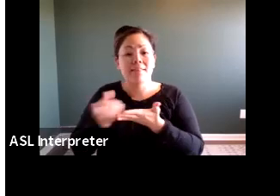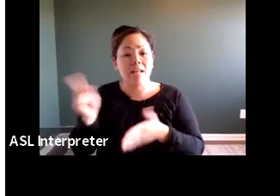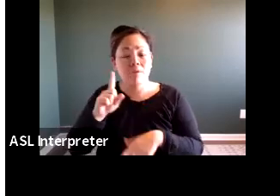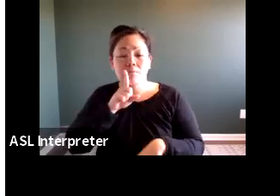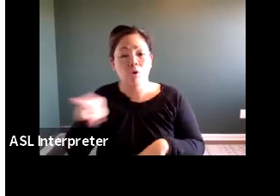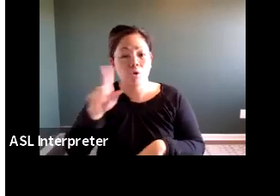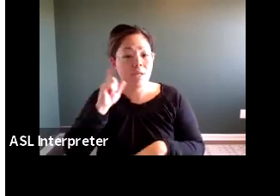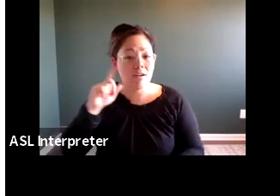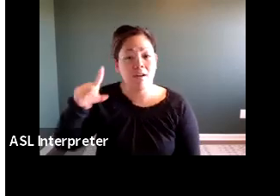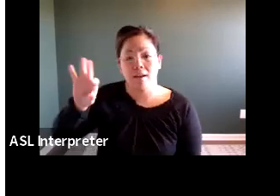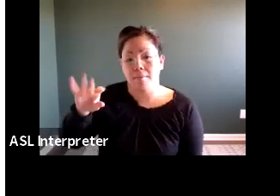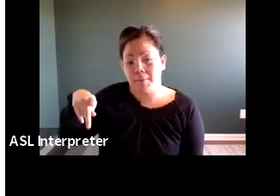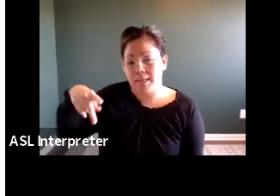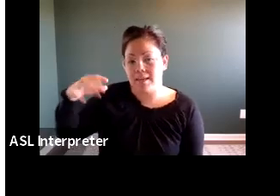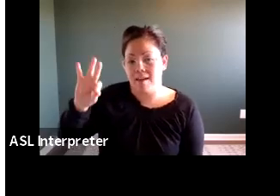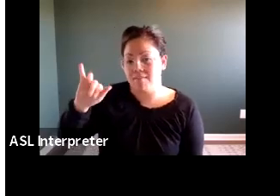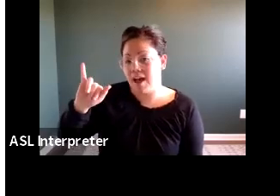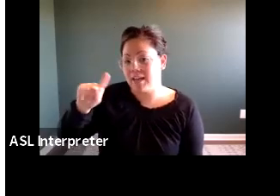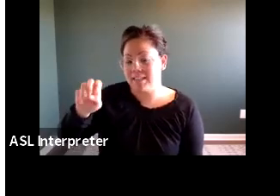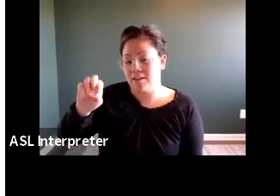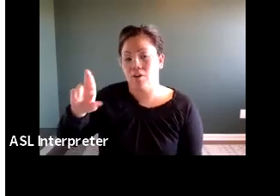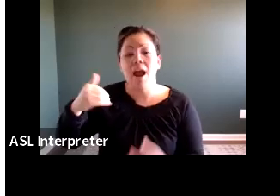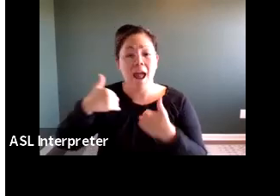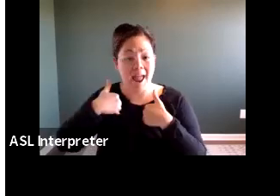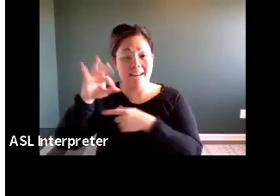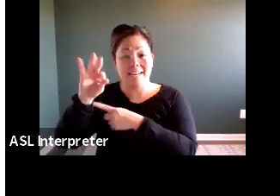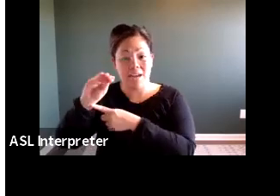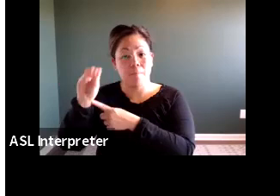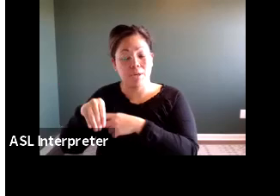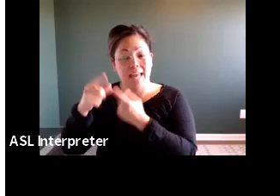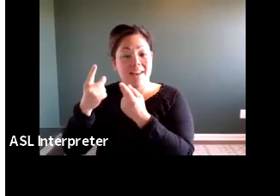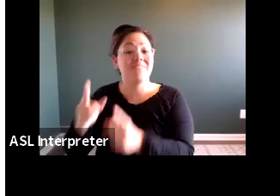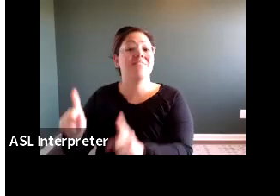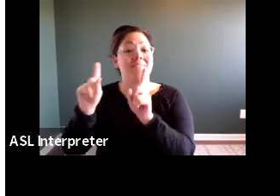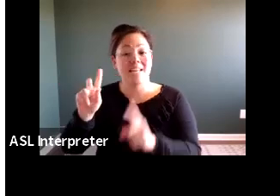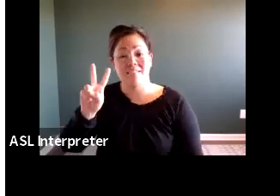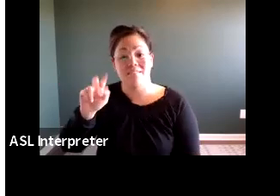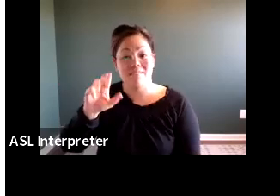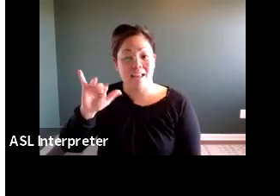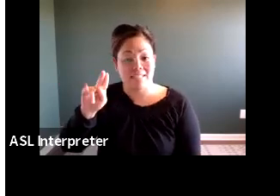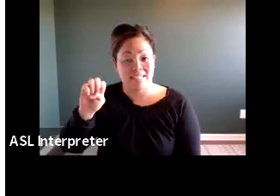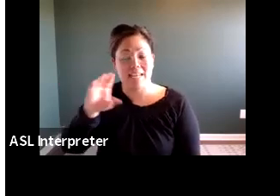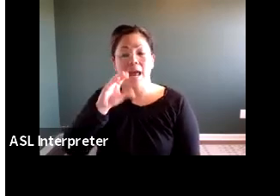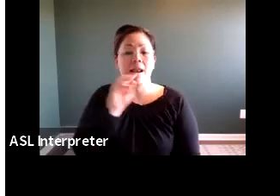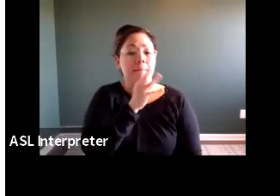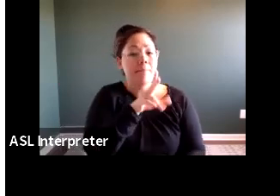said that they had a 90% effective vaccine and mild symptoms of fever and fatigue